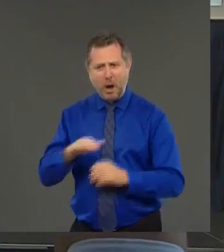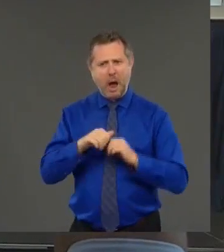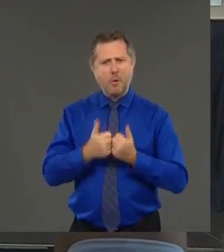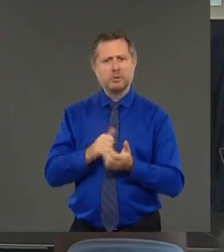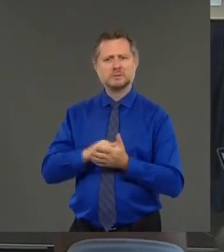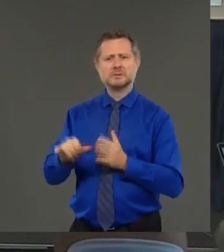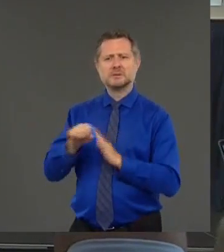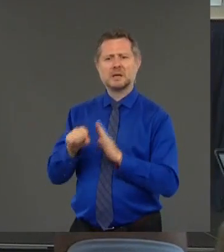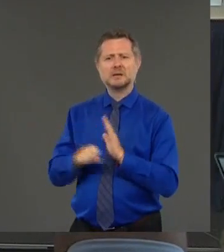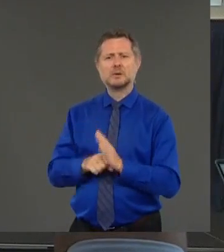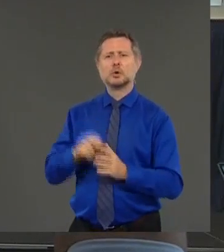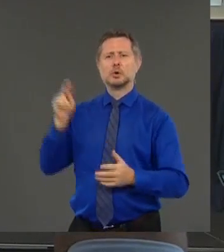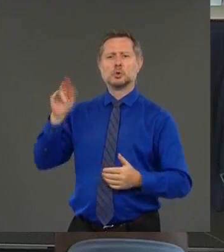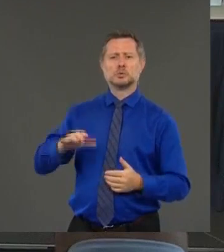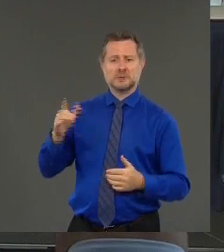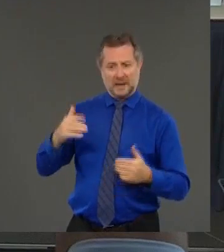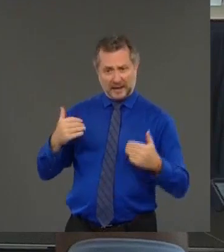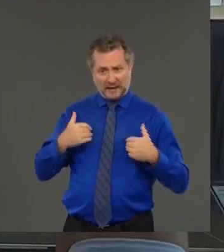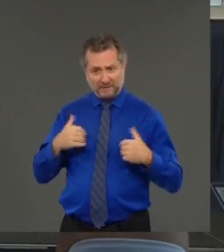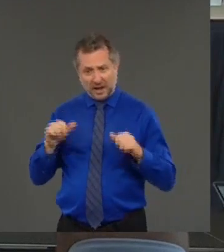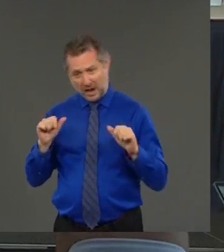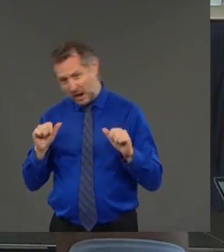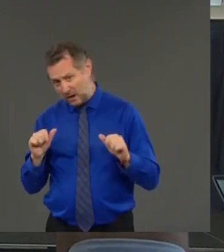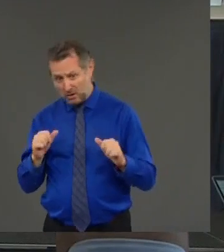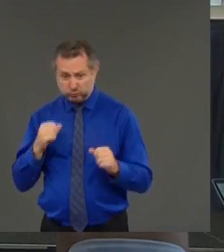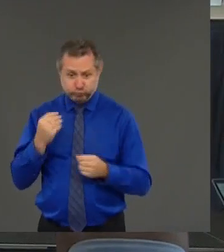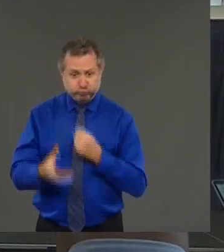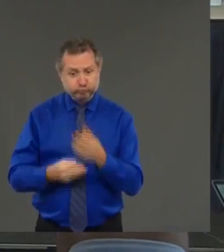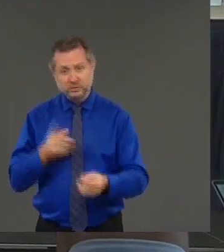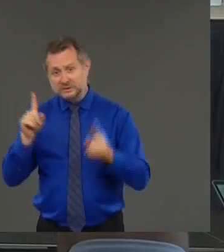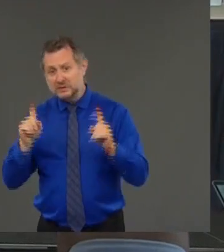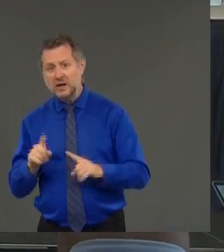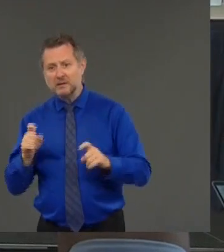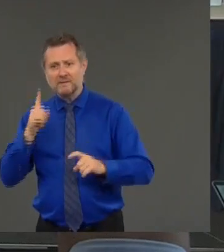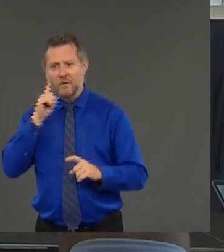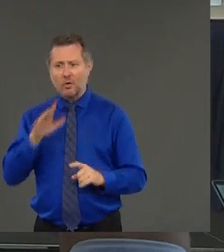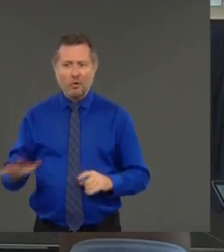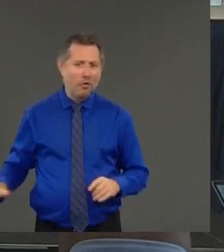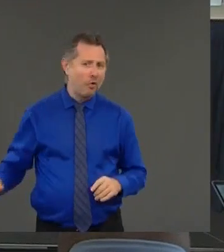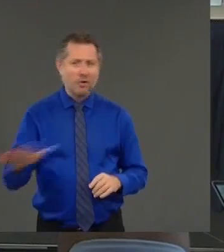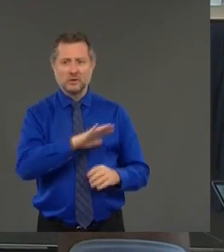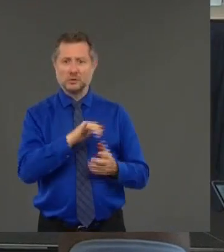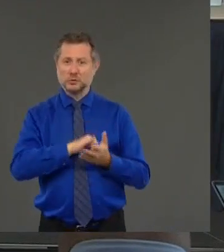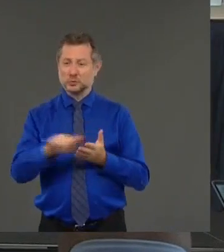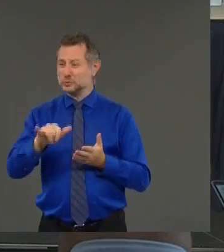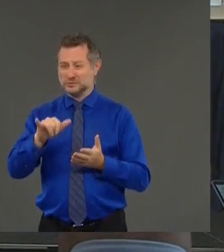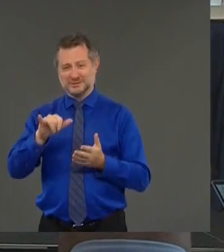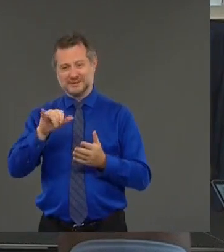IN NEW YORK CITY SCHOOLS, AND YOU HAVE TO FIND A WAY TO TEST THEM. HOW DOES NEW YORK STATE OR NEW